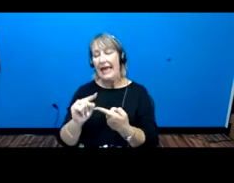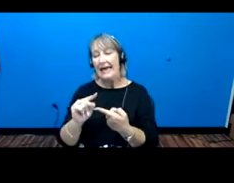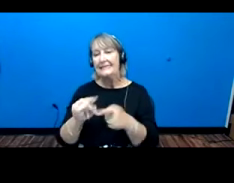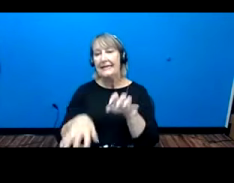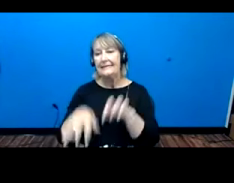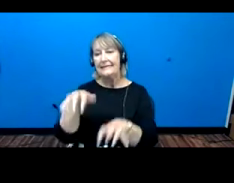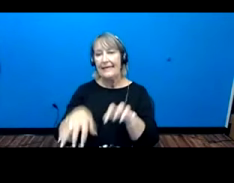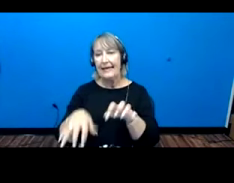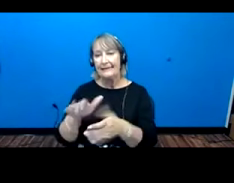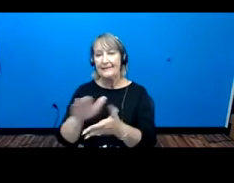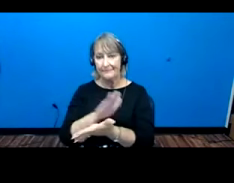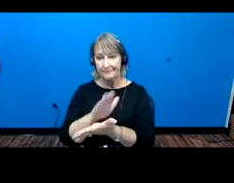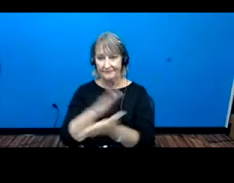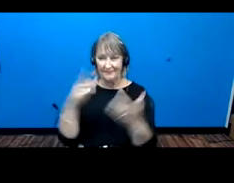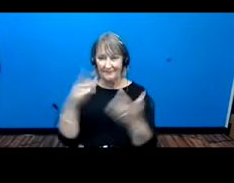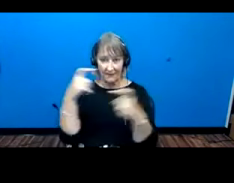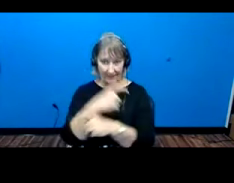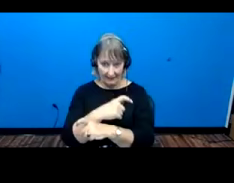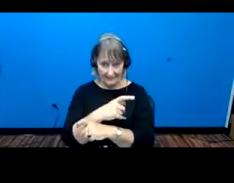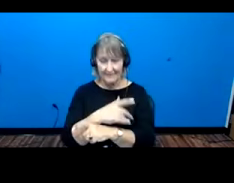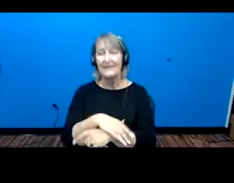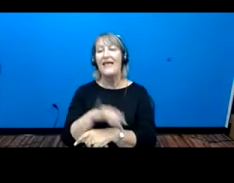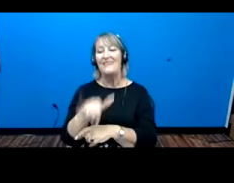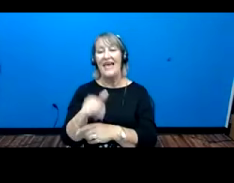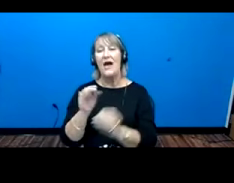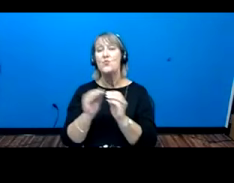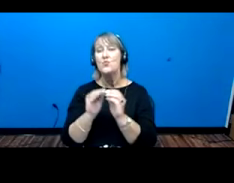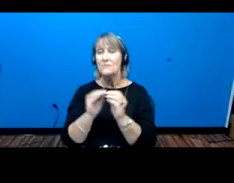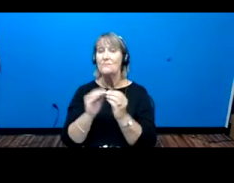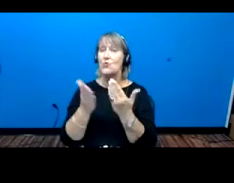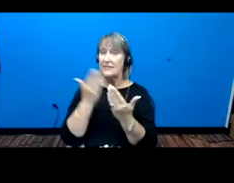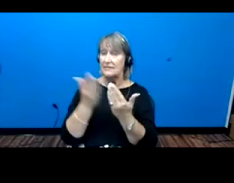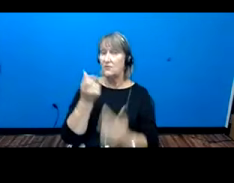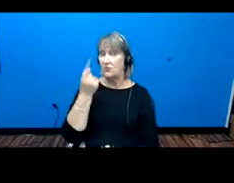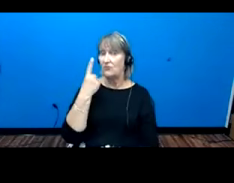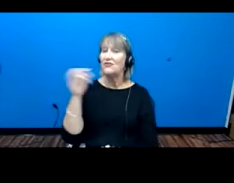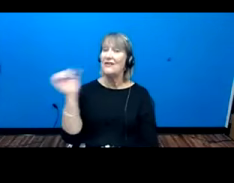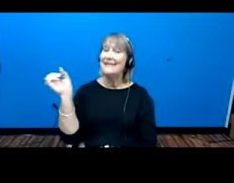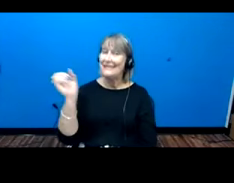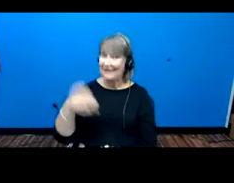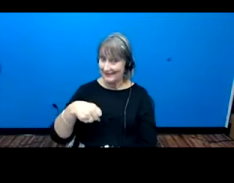demonstrated ability to comprehend the documents. That's a big win, especially as we're asking people,